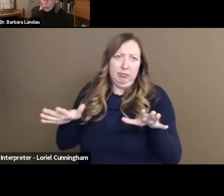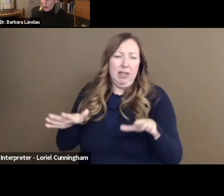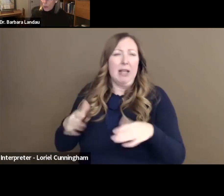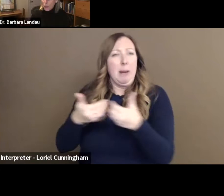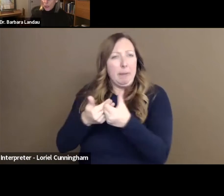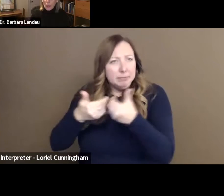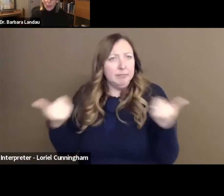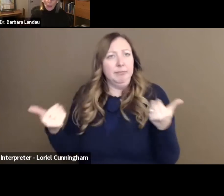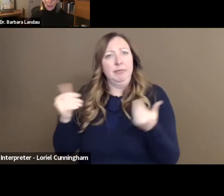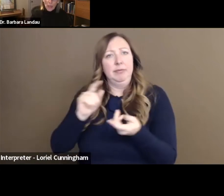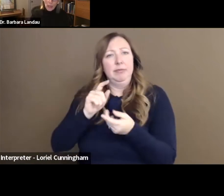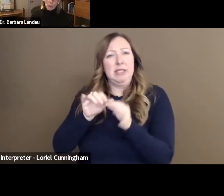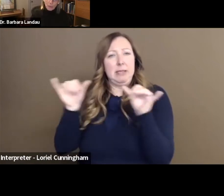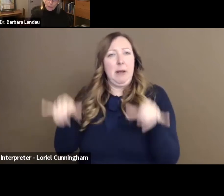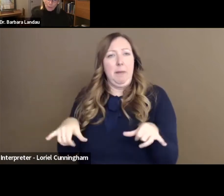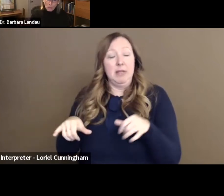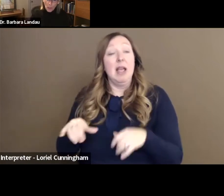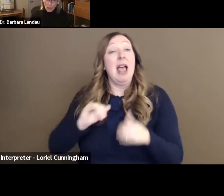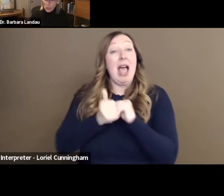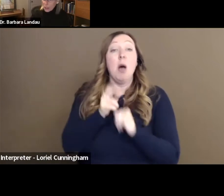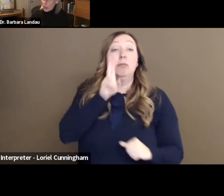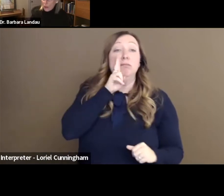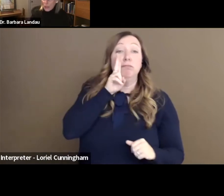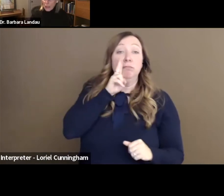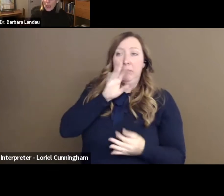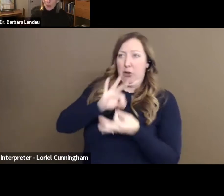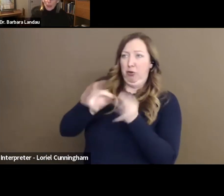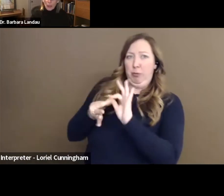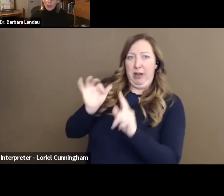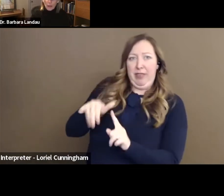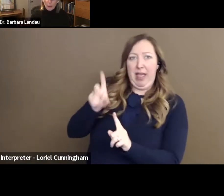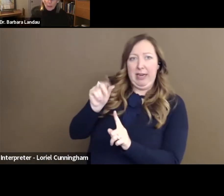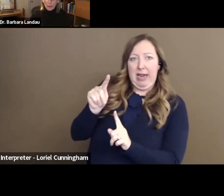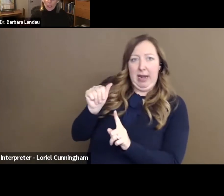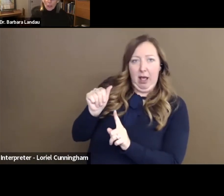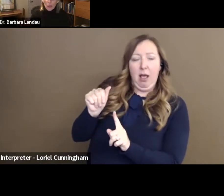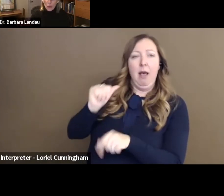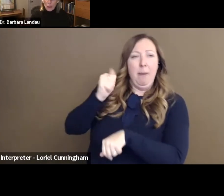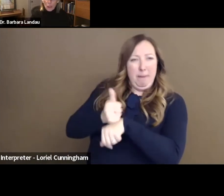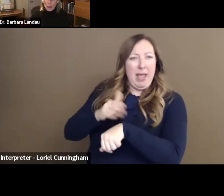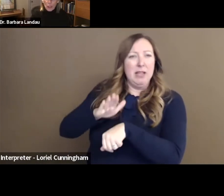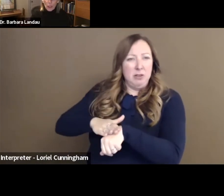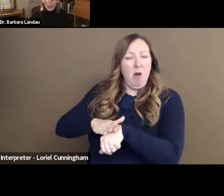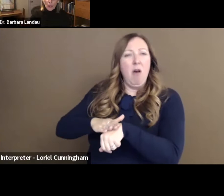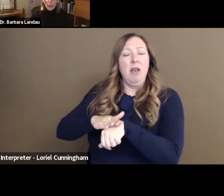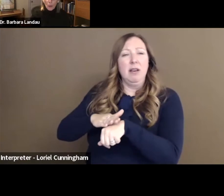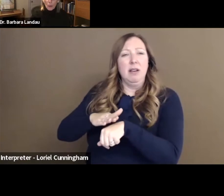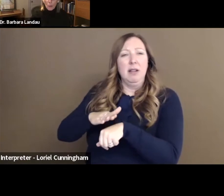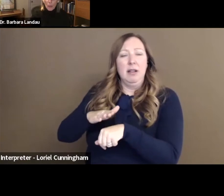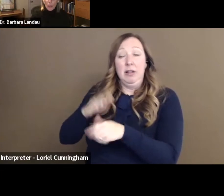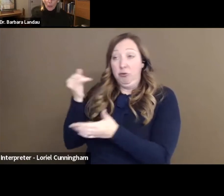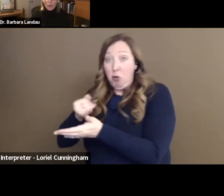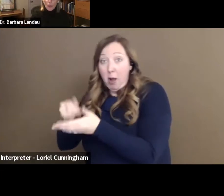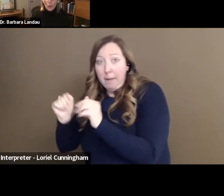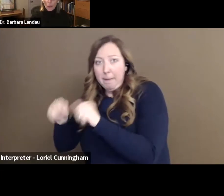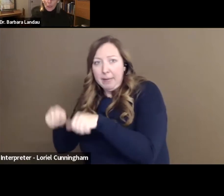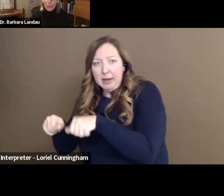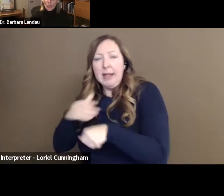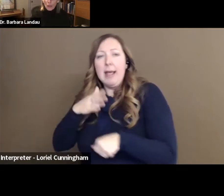interpreted the data this is another example of a big distortion in